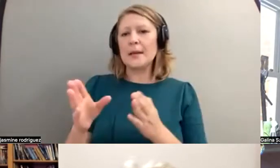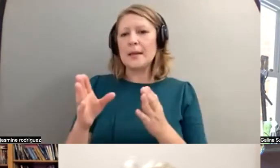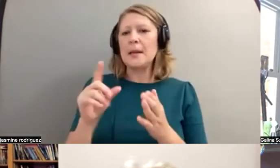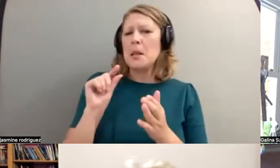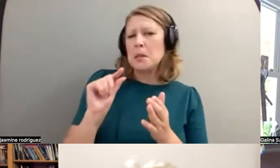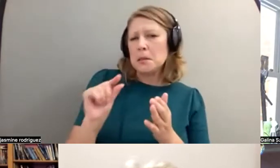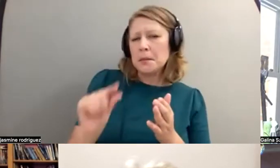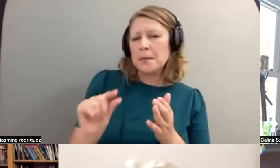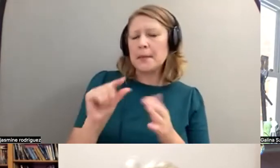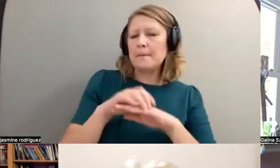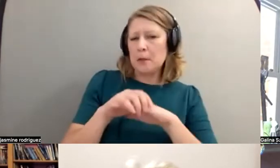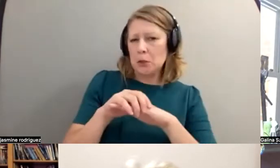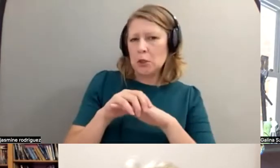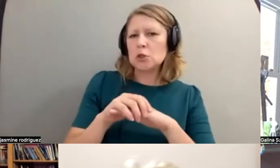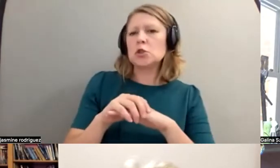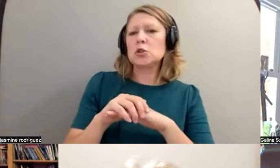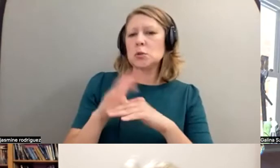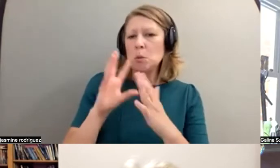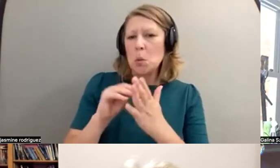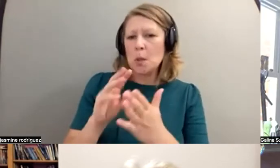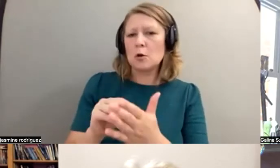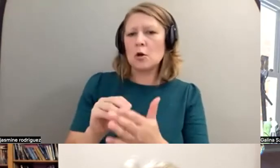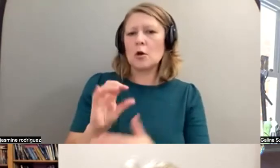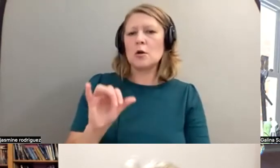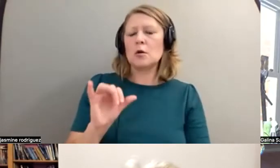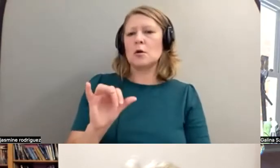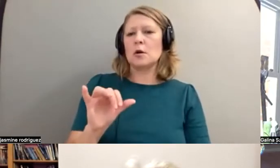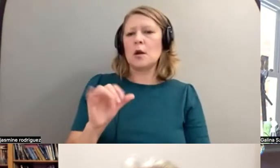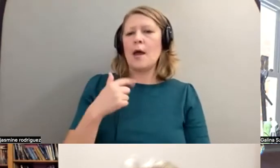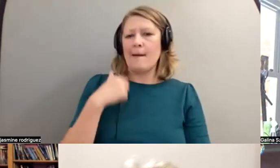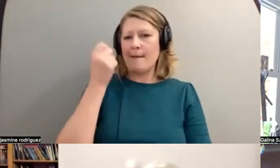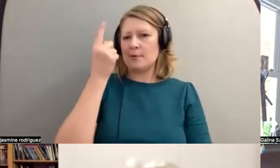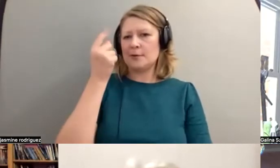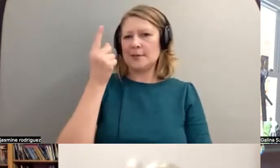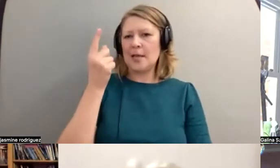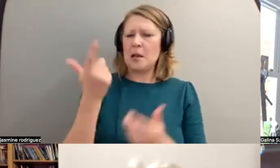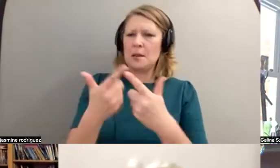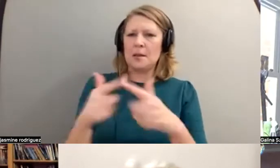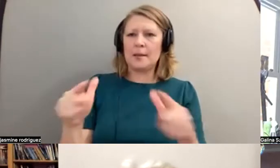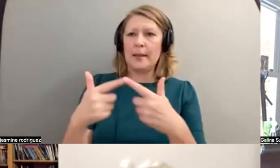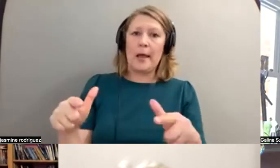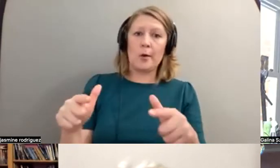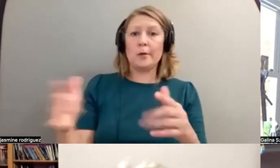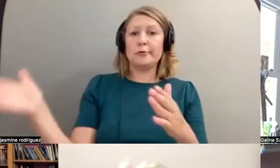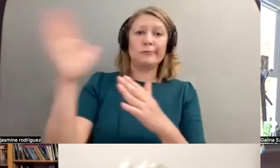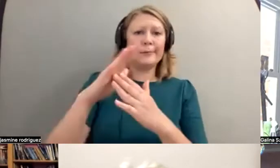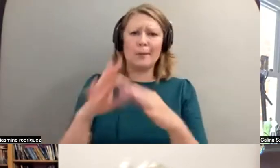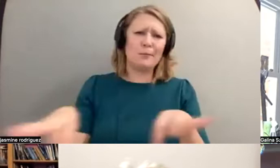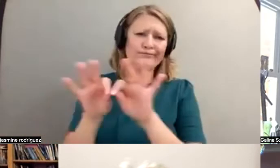I understood that language is not everything. And it was-- everything was different,